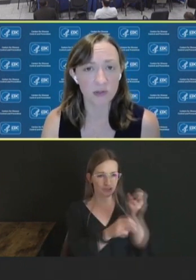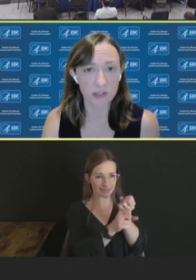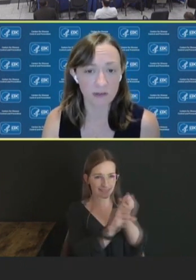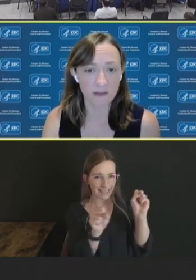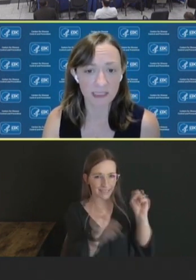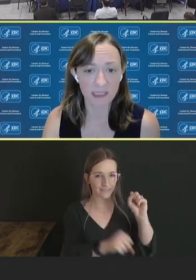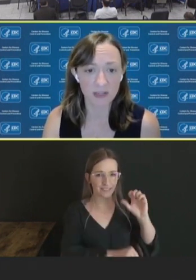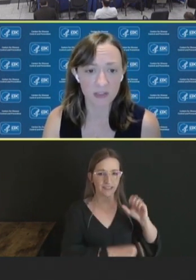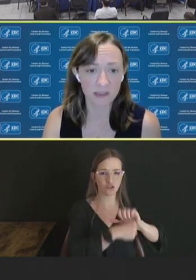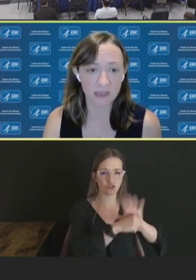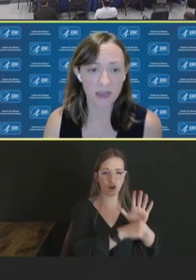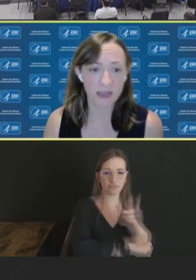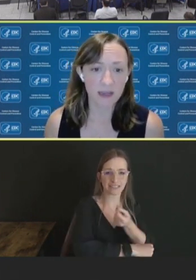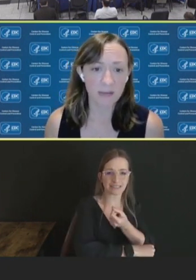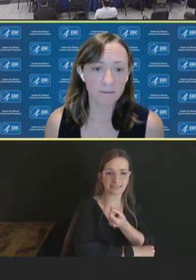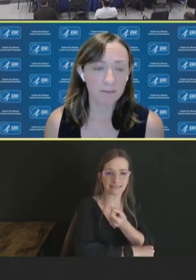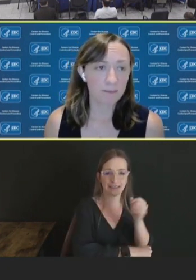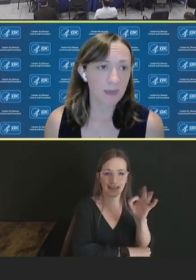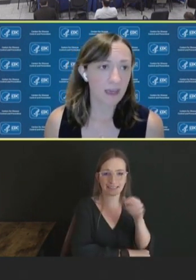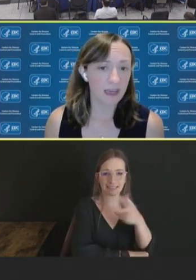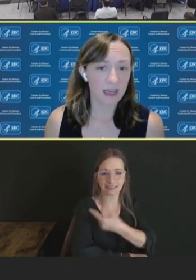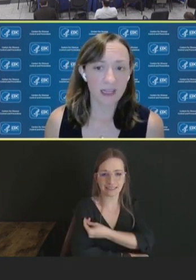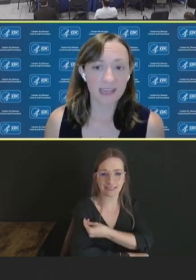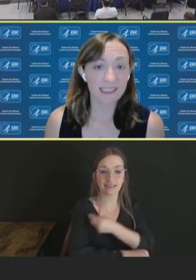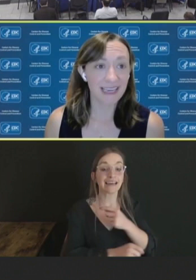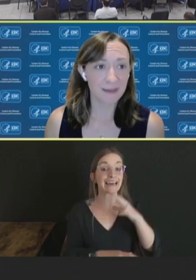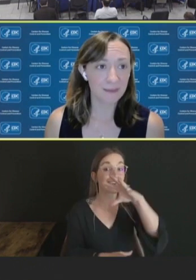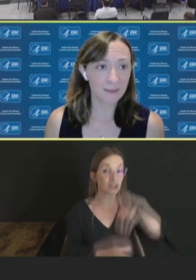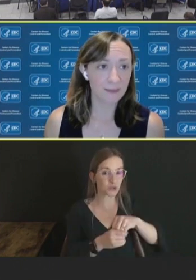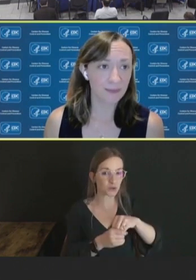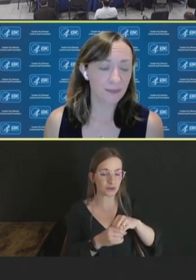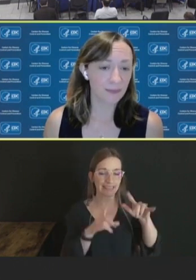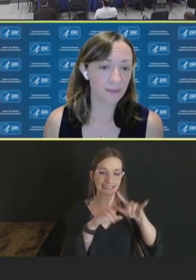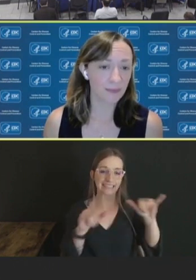administration of vaccination. And next slide.